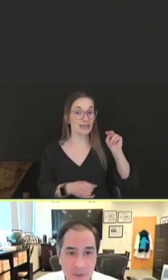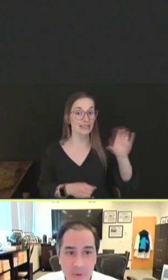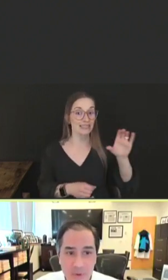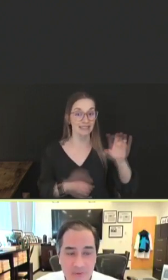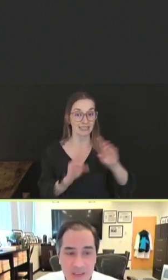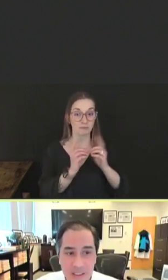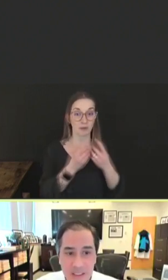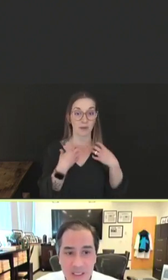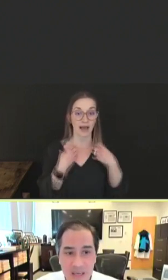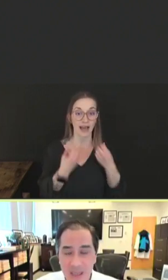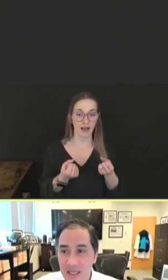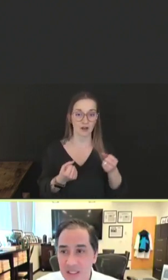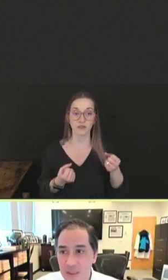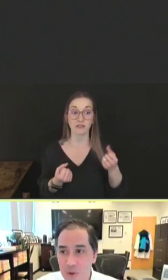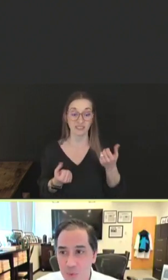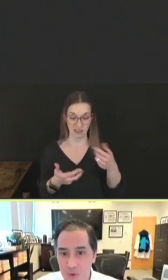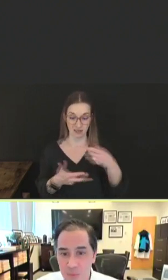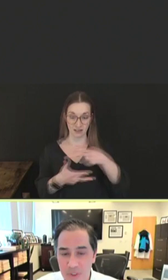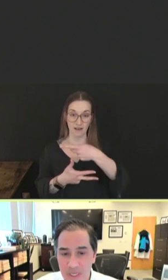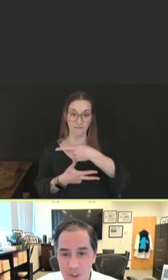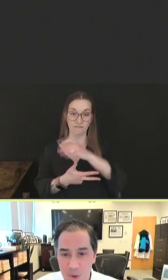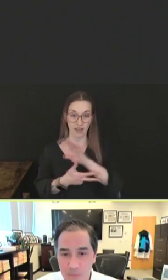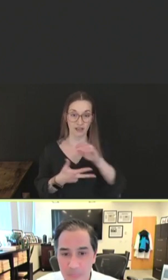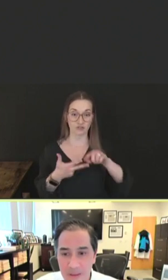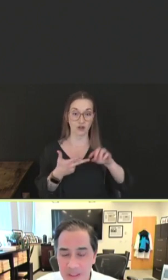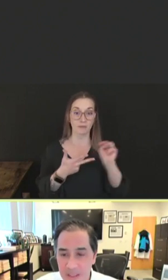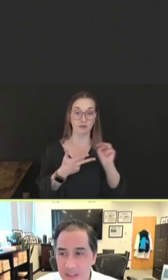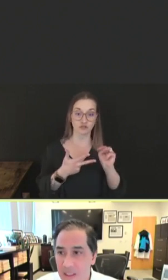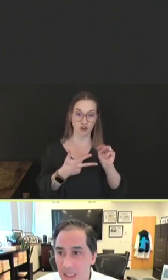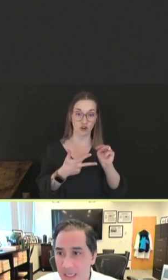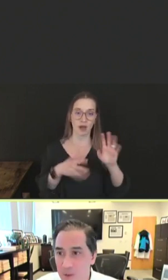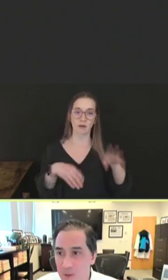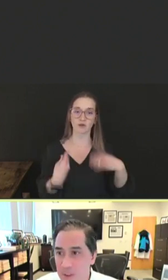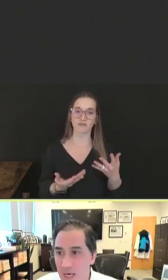and the Moderna vaccines have excellent short term protection. This then declines over time